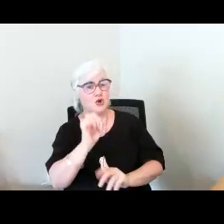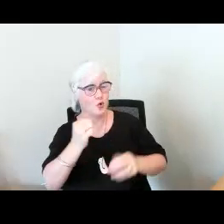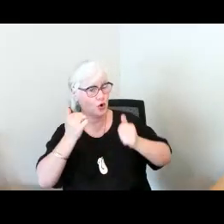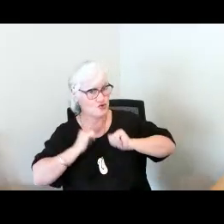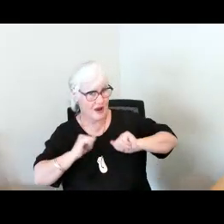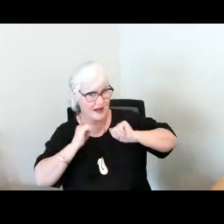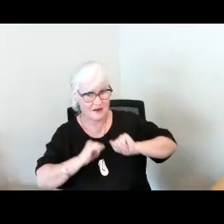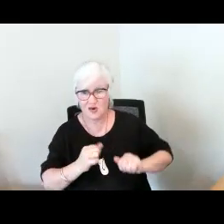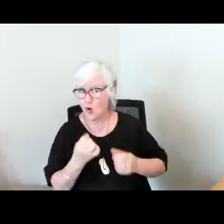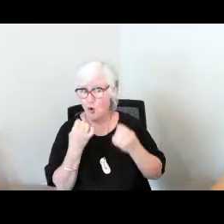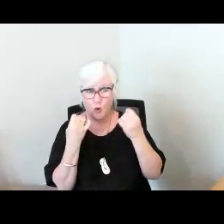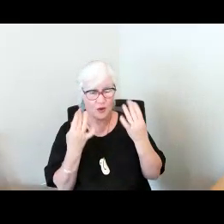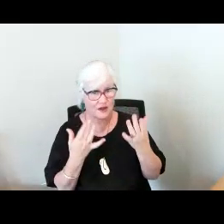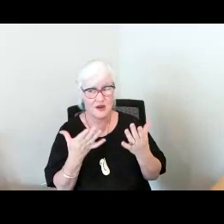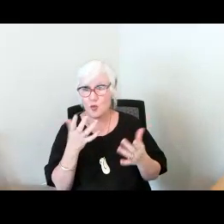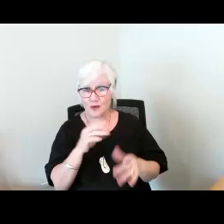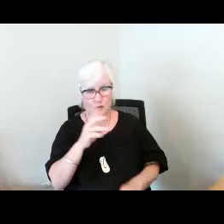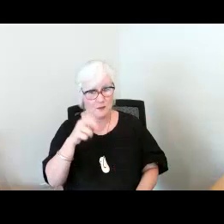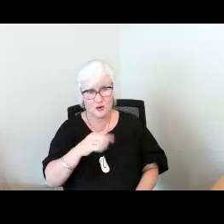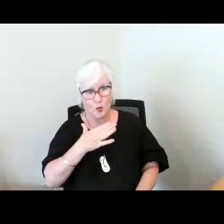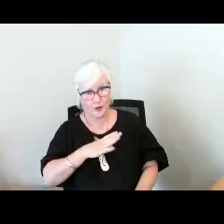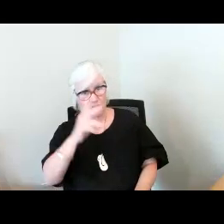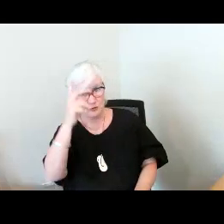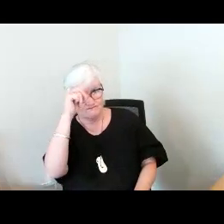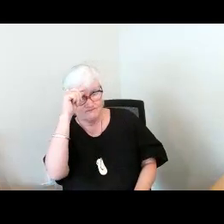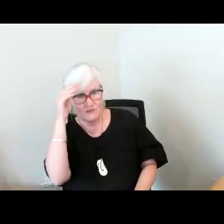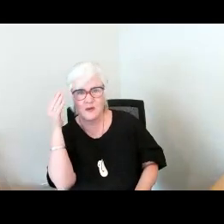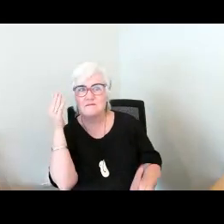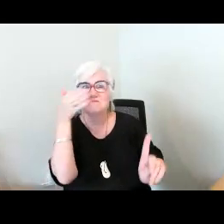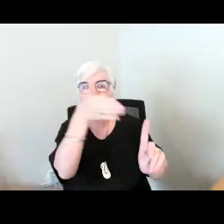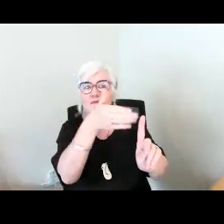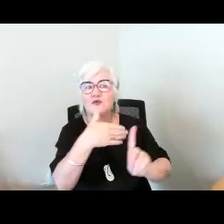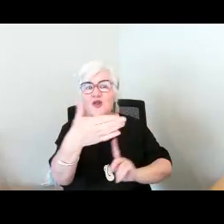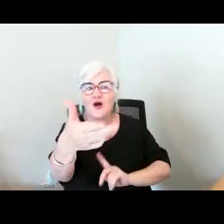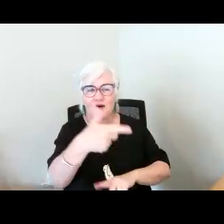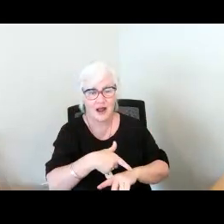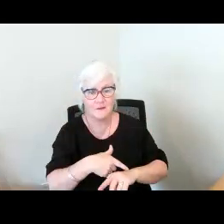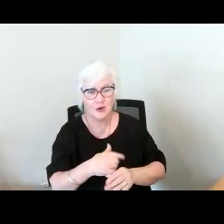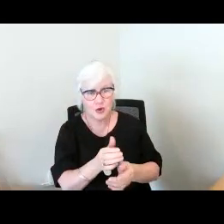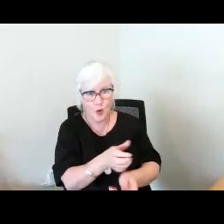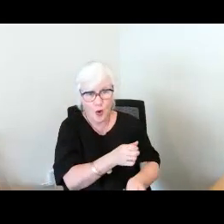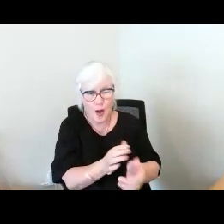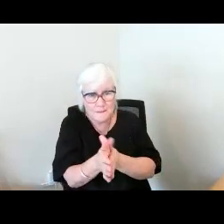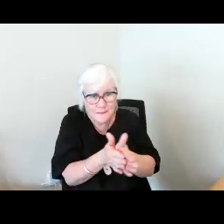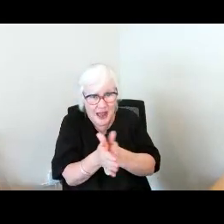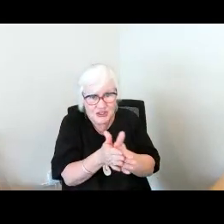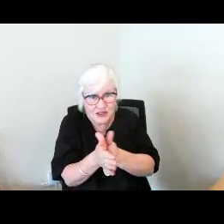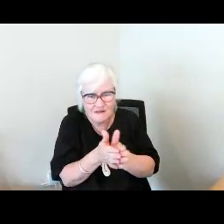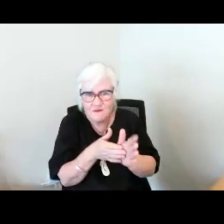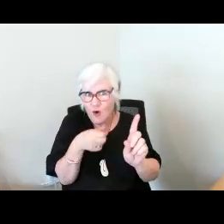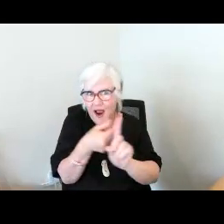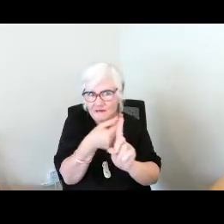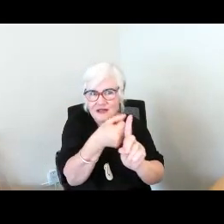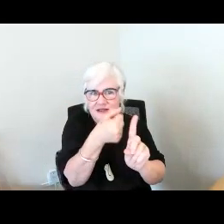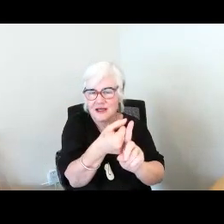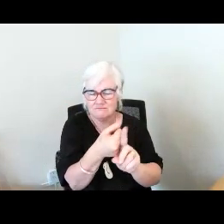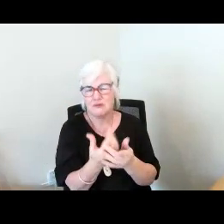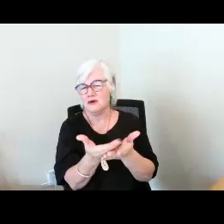working toward for a long time. Your passion for advocacy is so obvious and we know people's rights